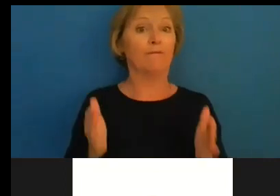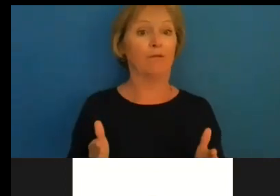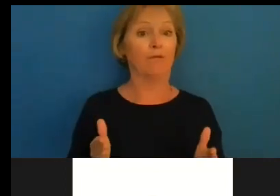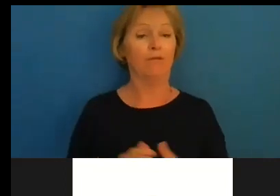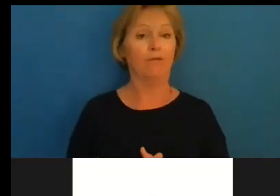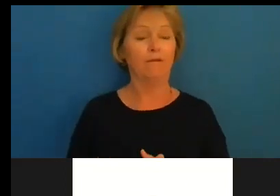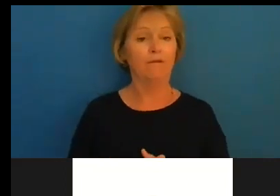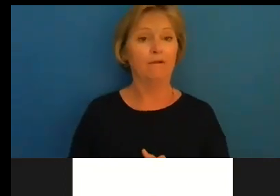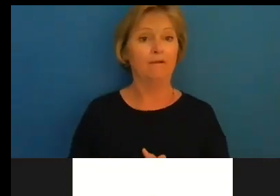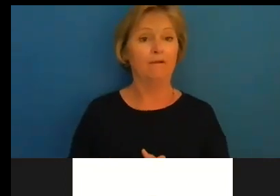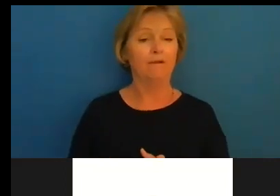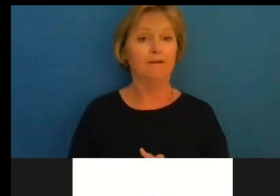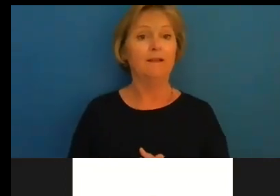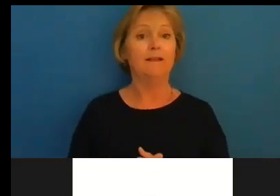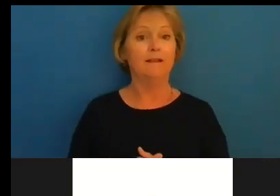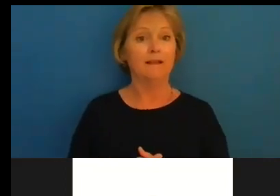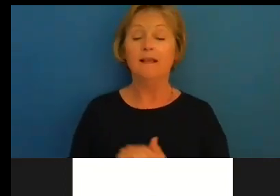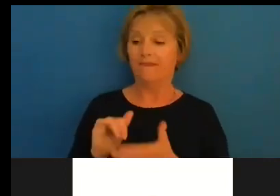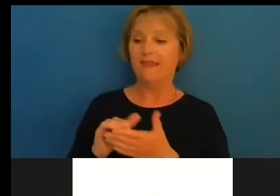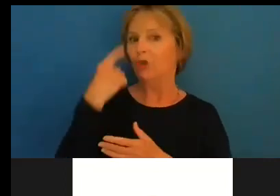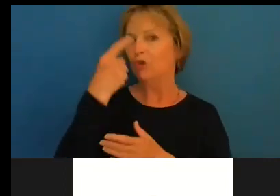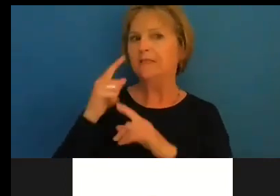And that looks different to a black woman.